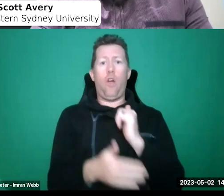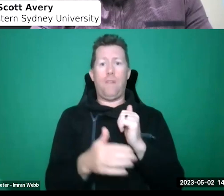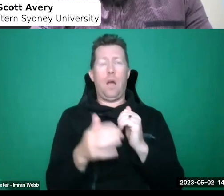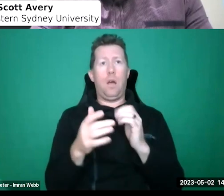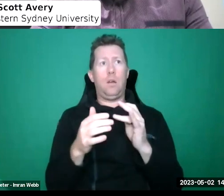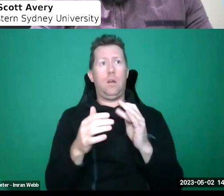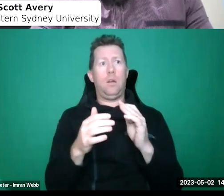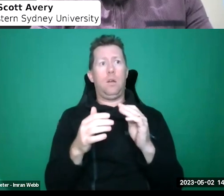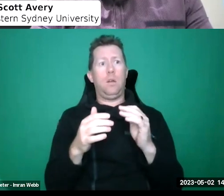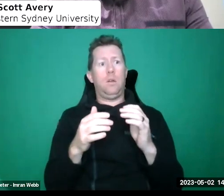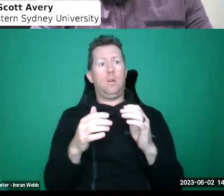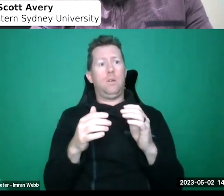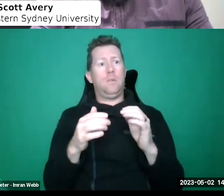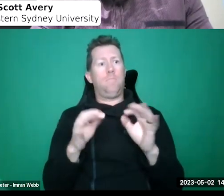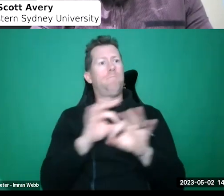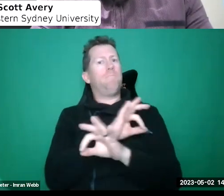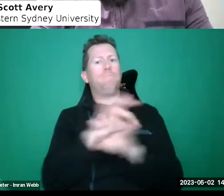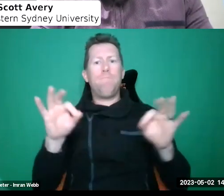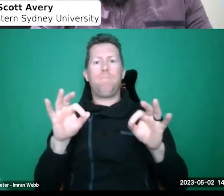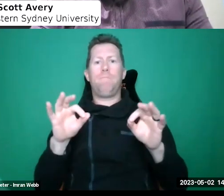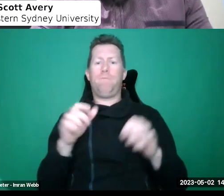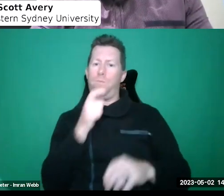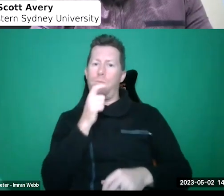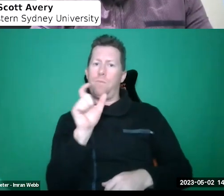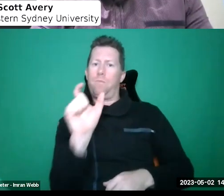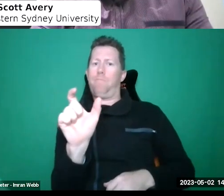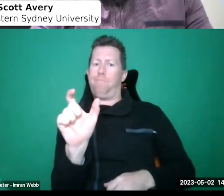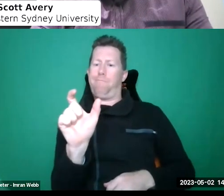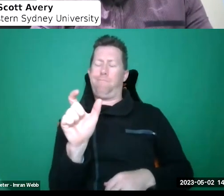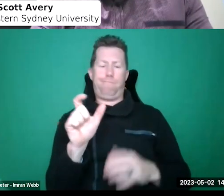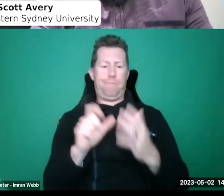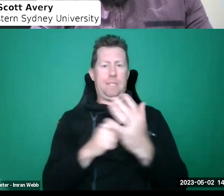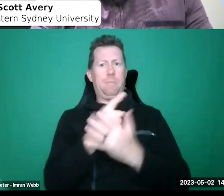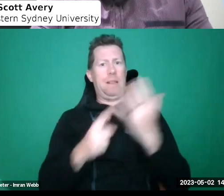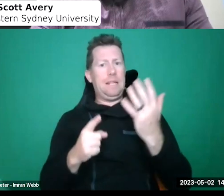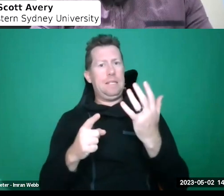not being a word for disability used by First Nations people